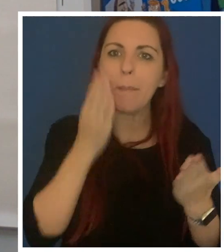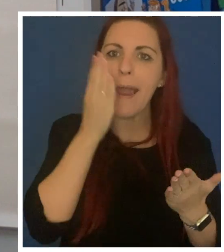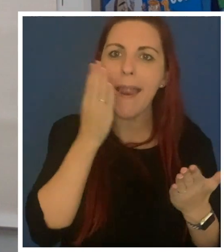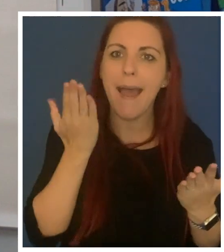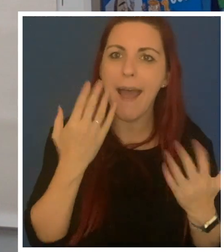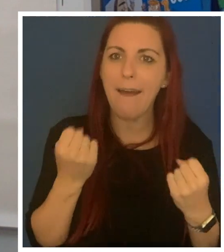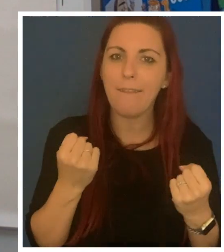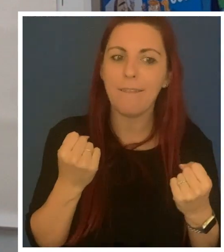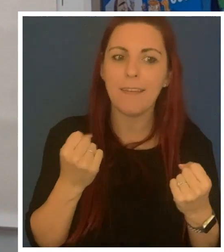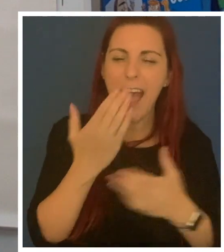like that, so two curves.